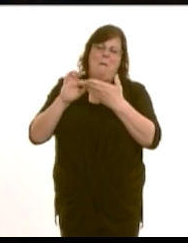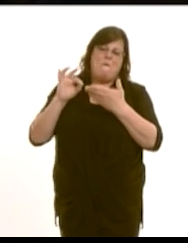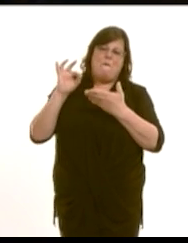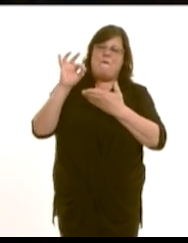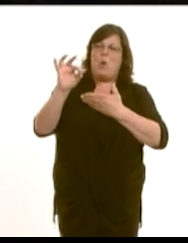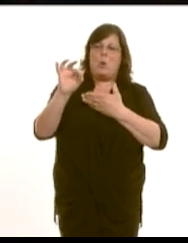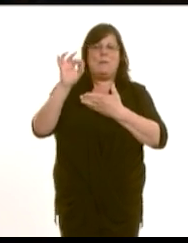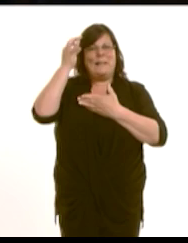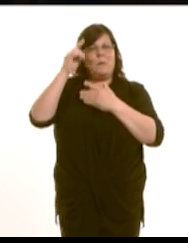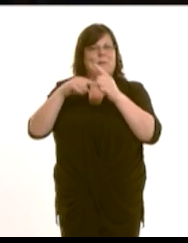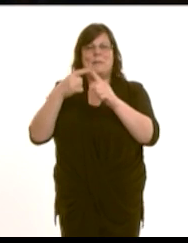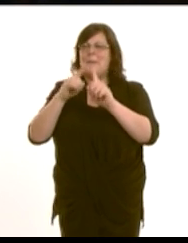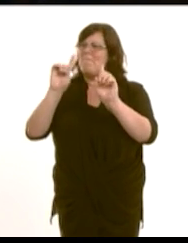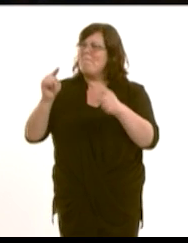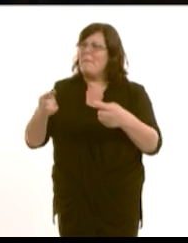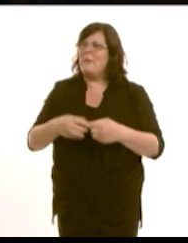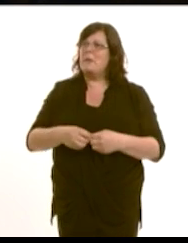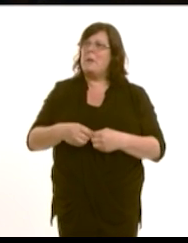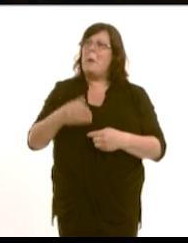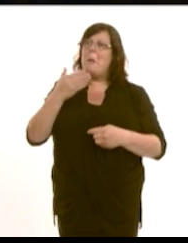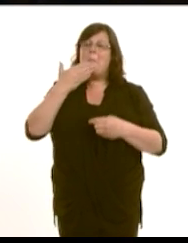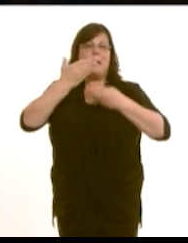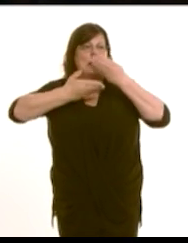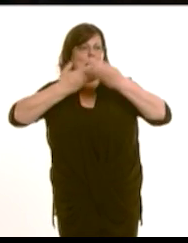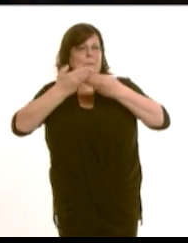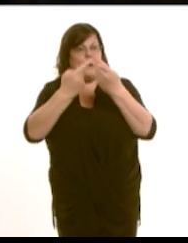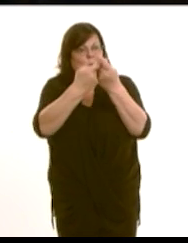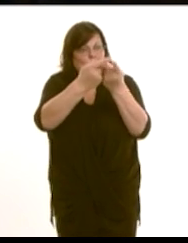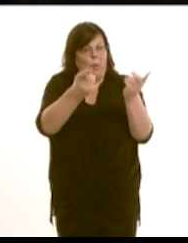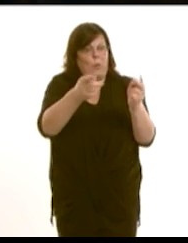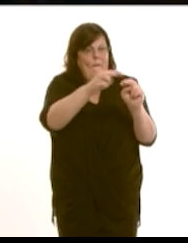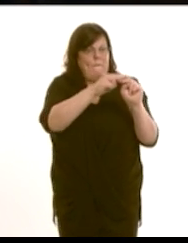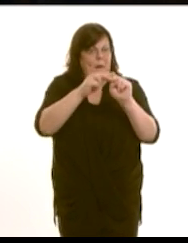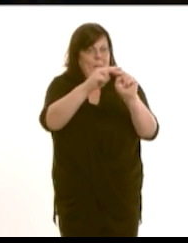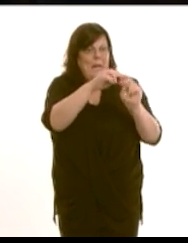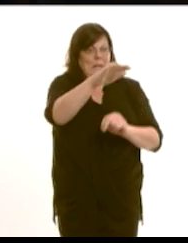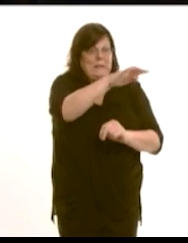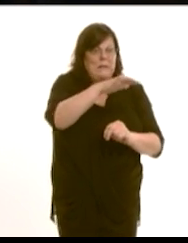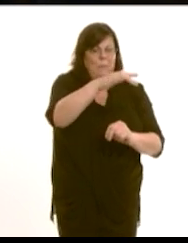Will the First Minister explain to those families in Walesís poorest areas why he decided not